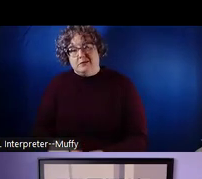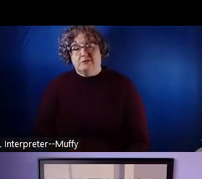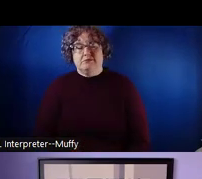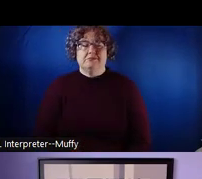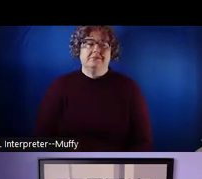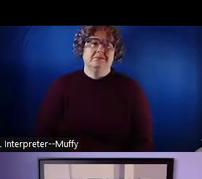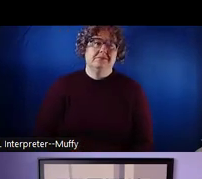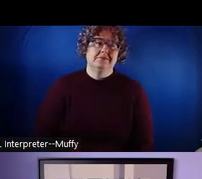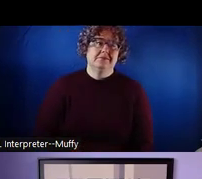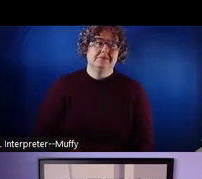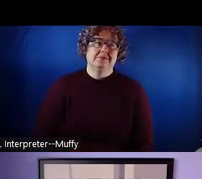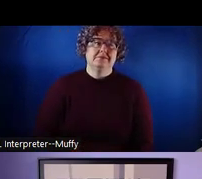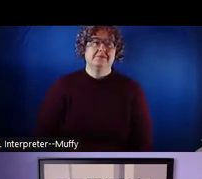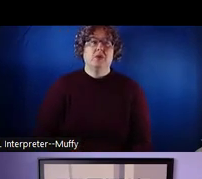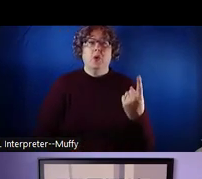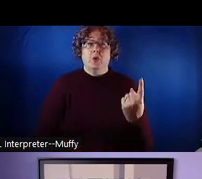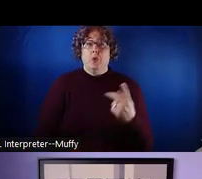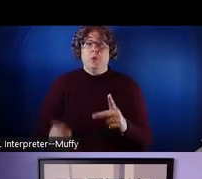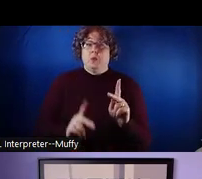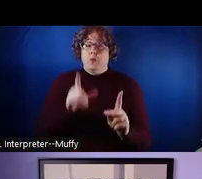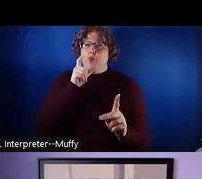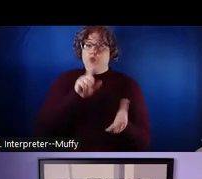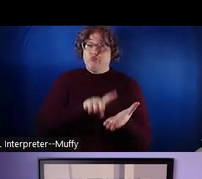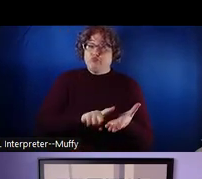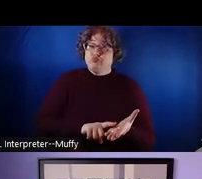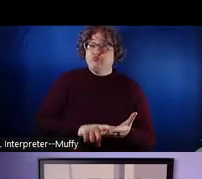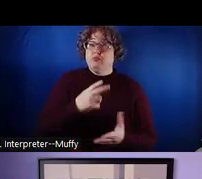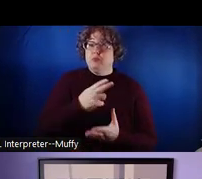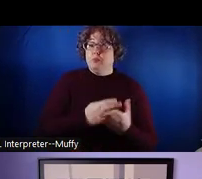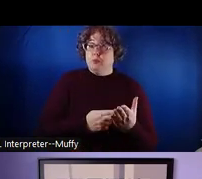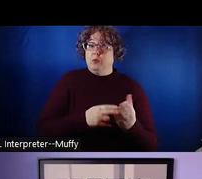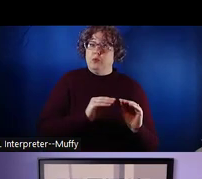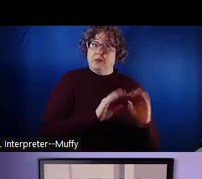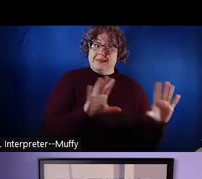So, one of the folks who has done some research and studied both implicit and explicit bias